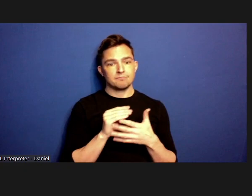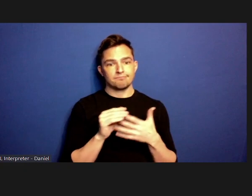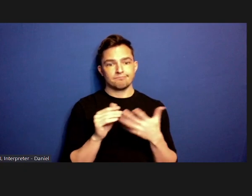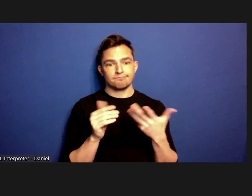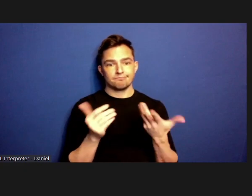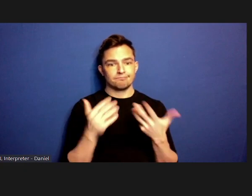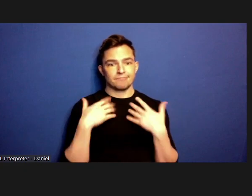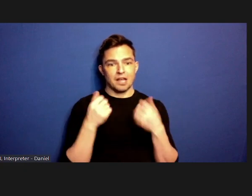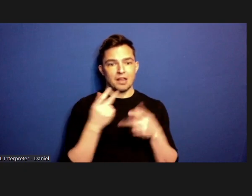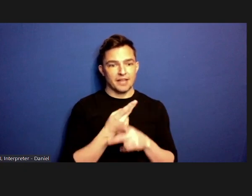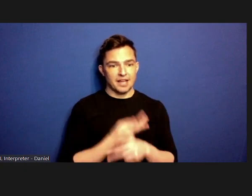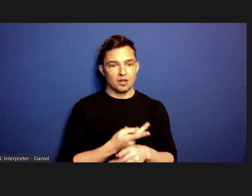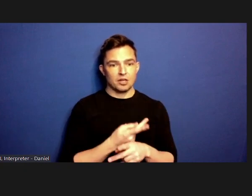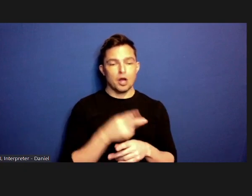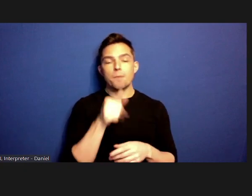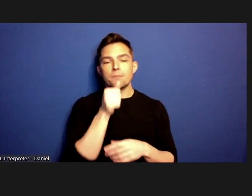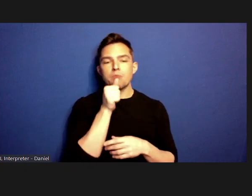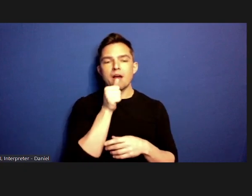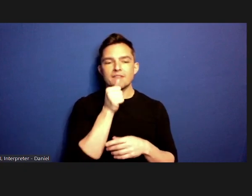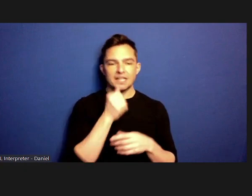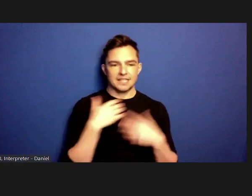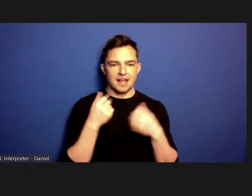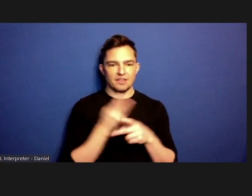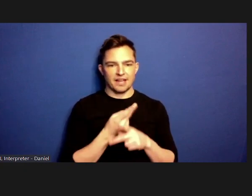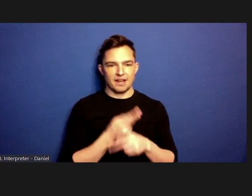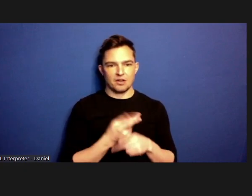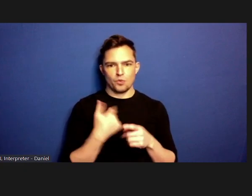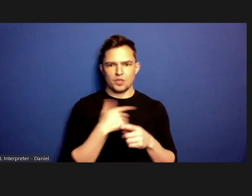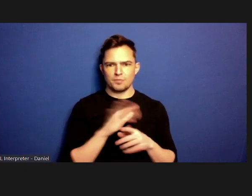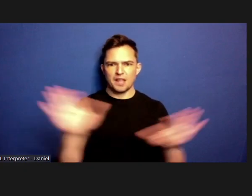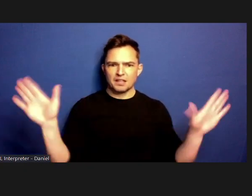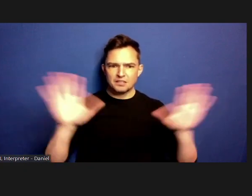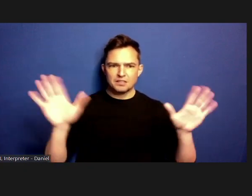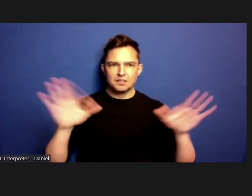so many eons, decades.